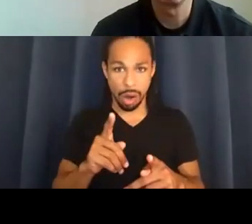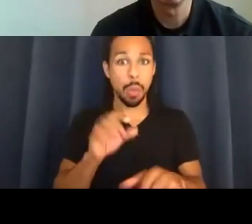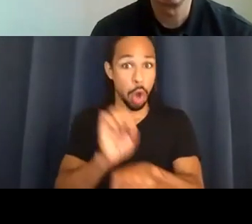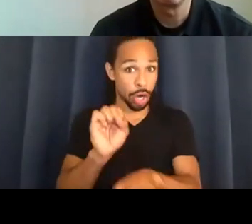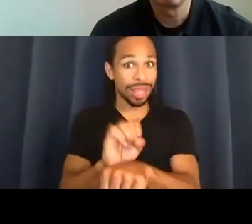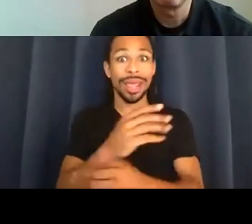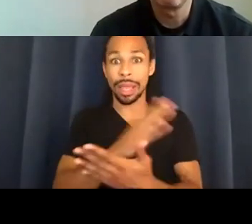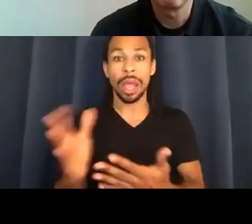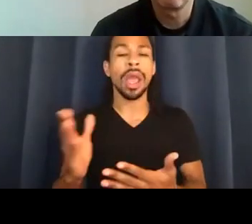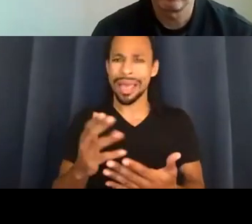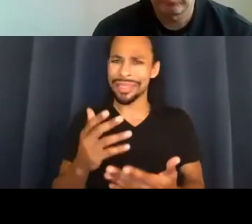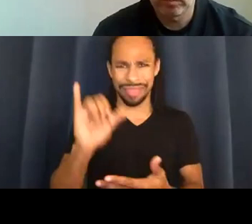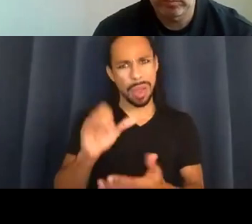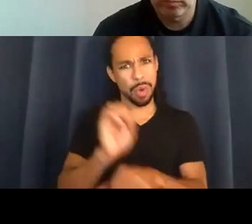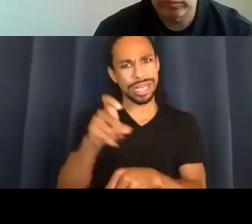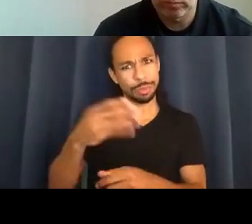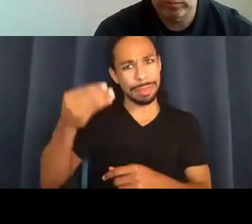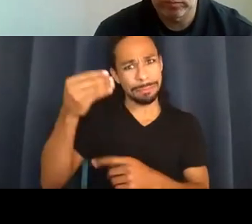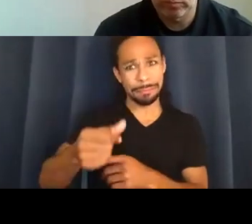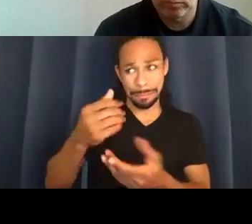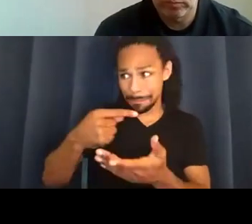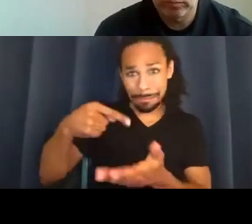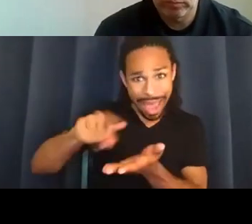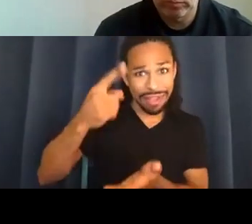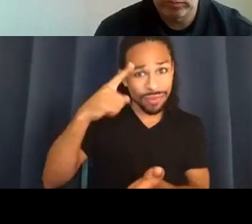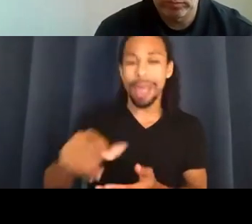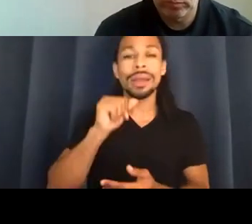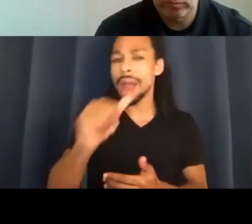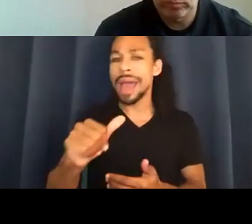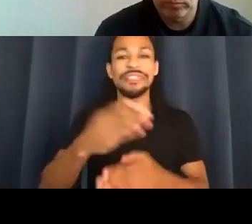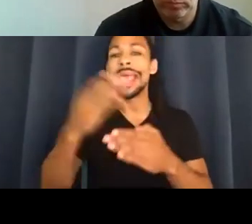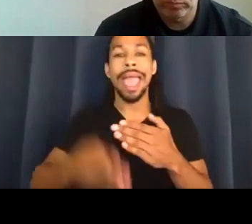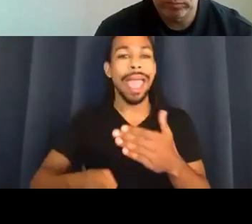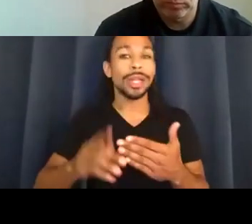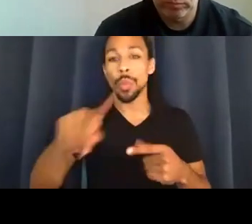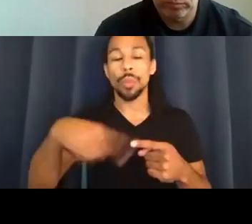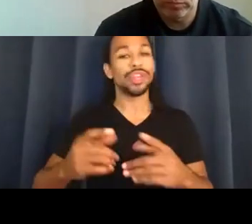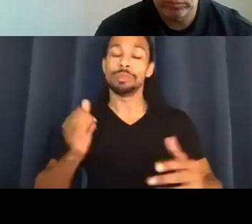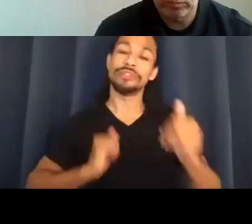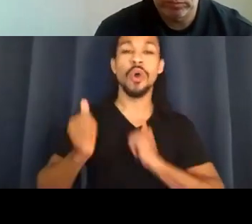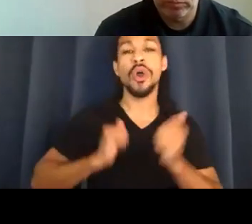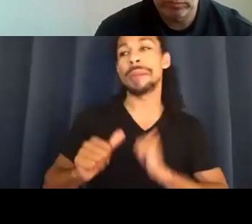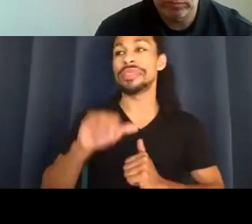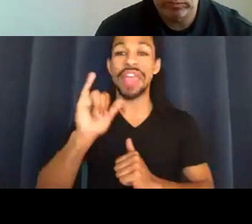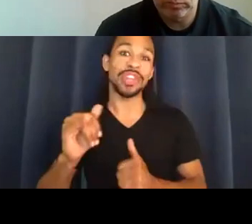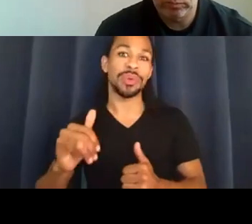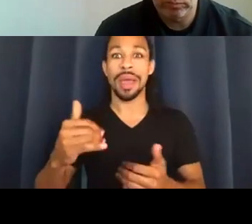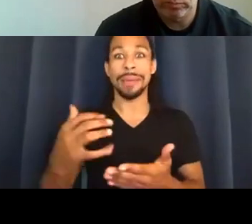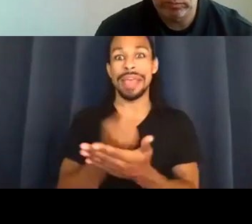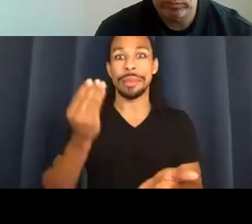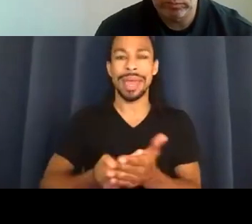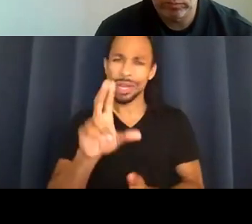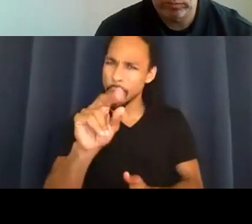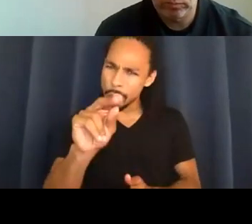but preferably on the way and no, it is not refundable, no, no matter what happens, so